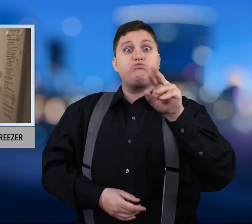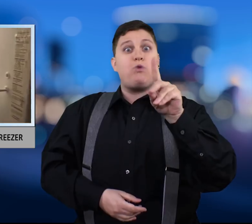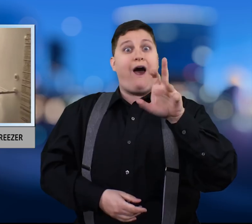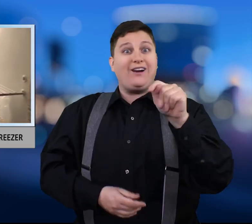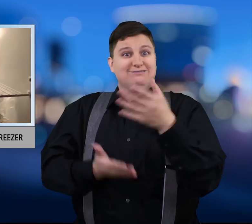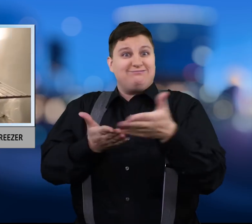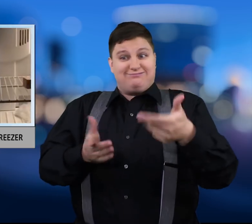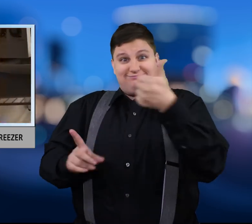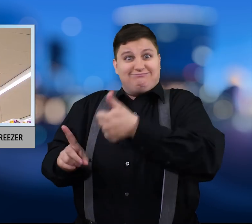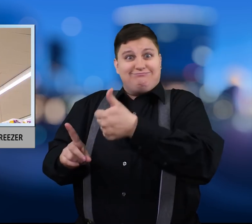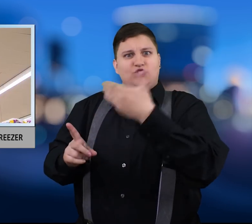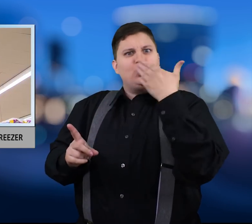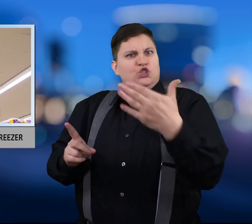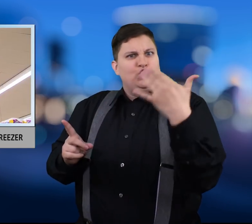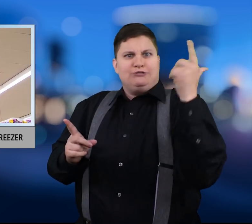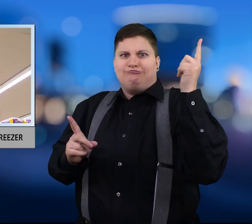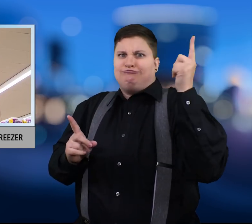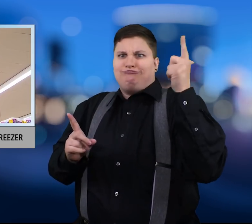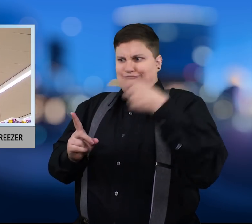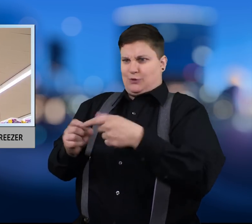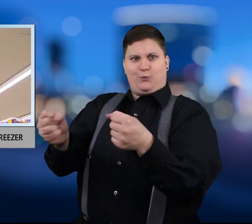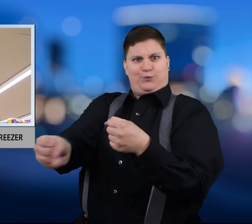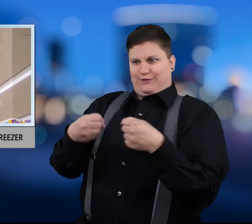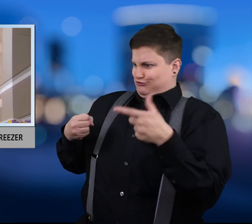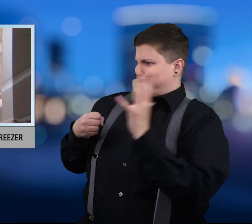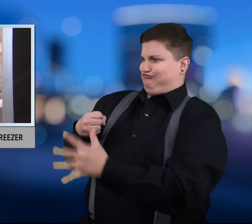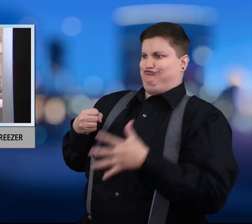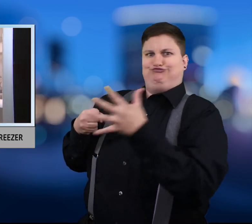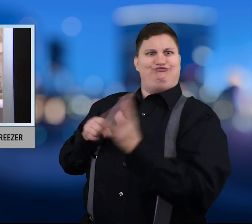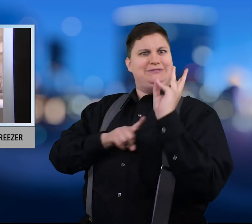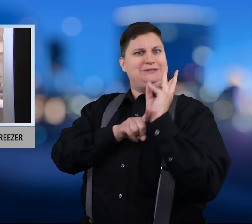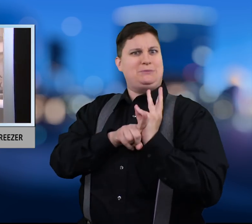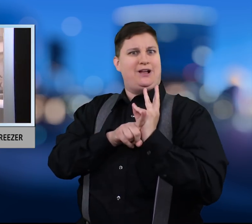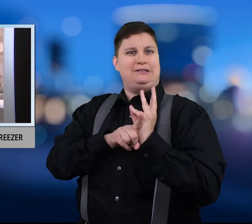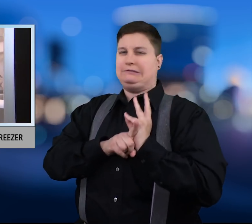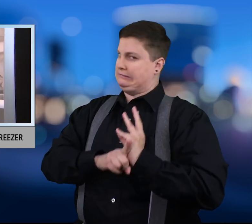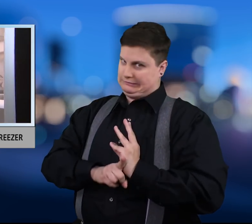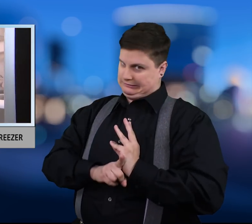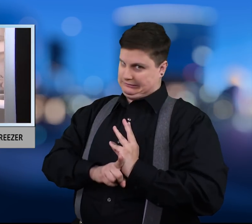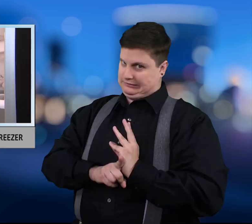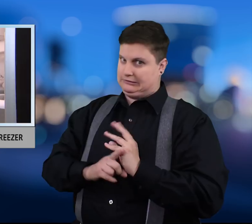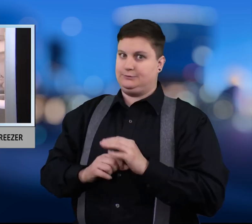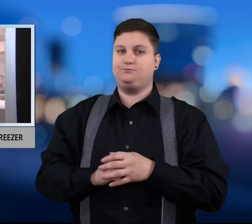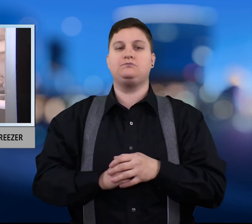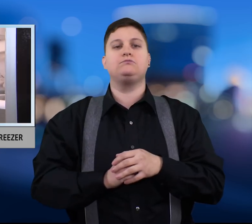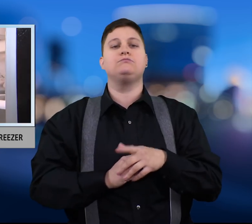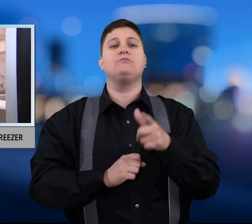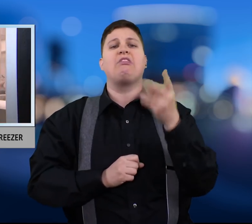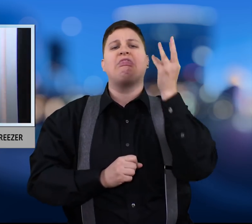is good for up to six months in the refrigerator.